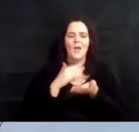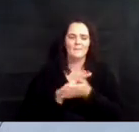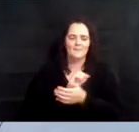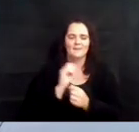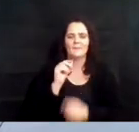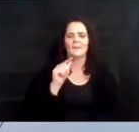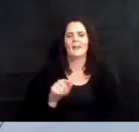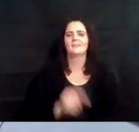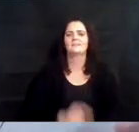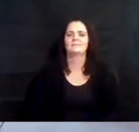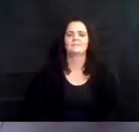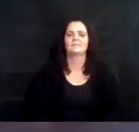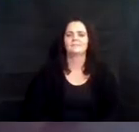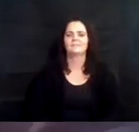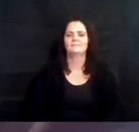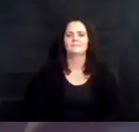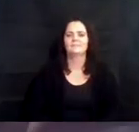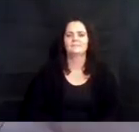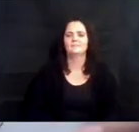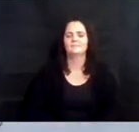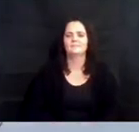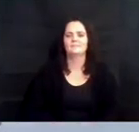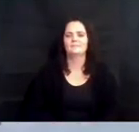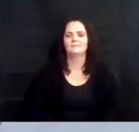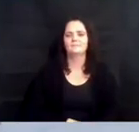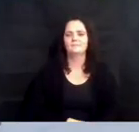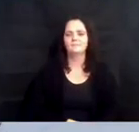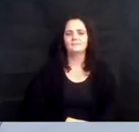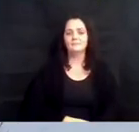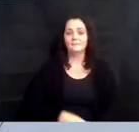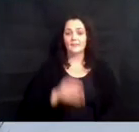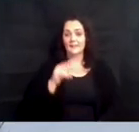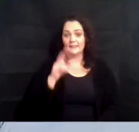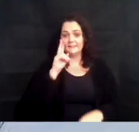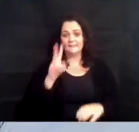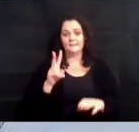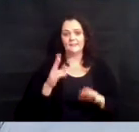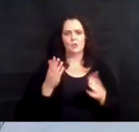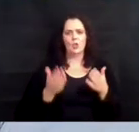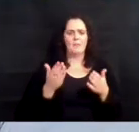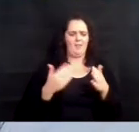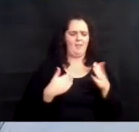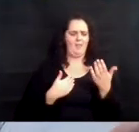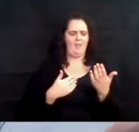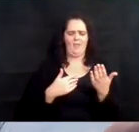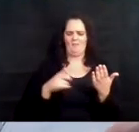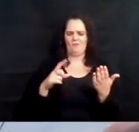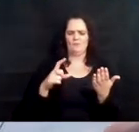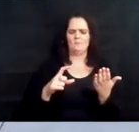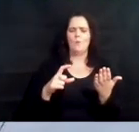Okay, now again, you can see the size of that relative to my hand, very very small drawing you don't want it to be too